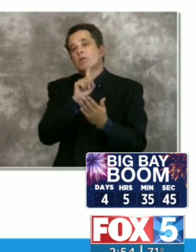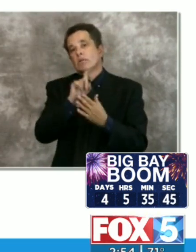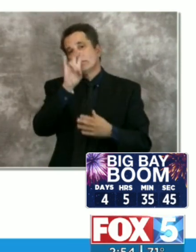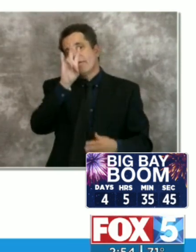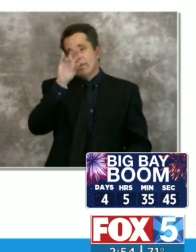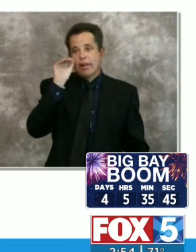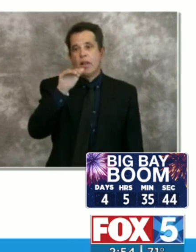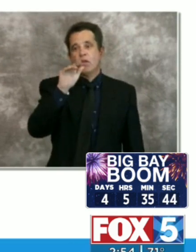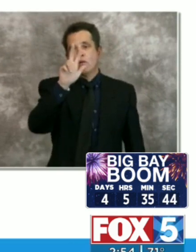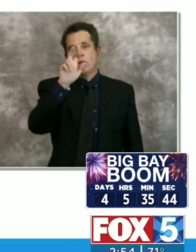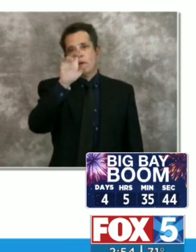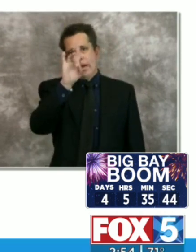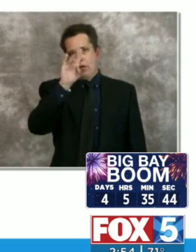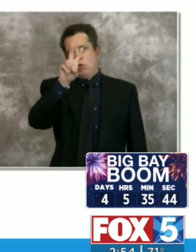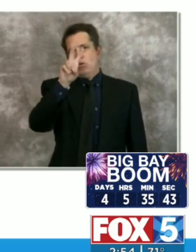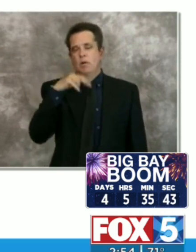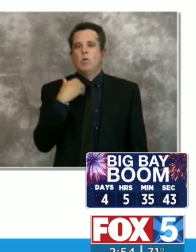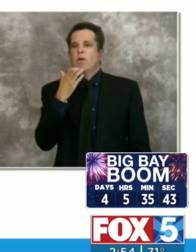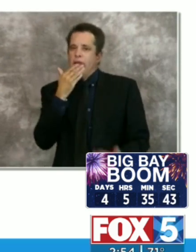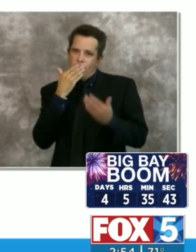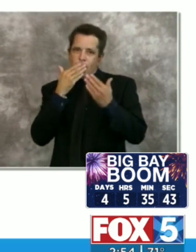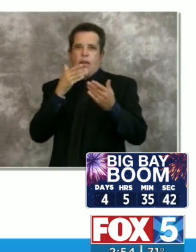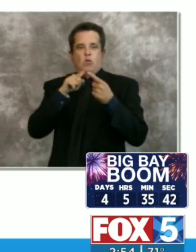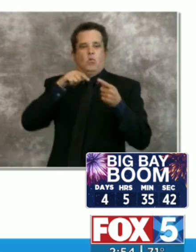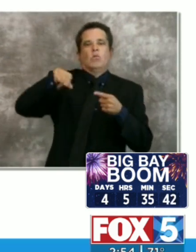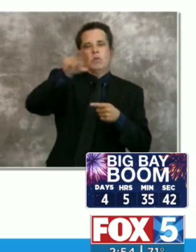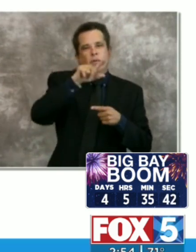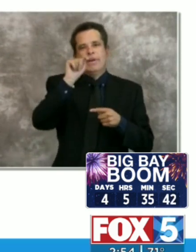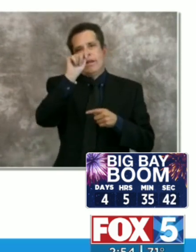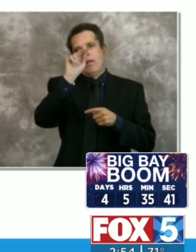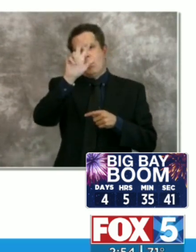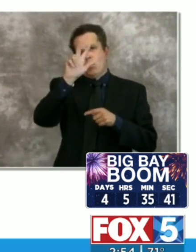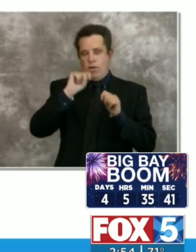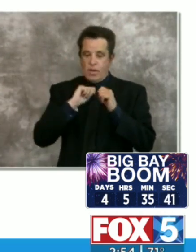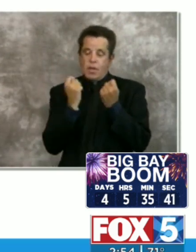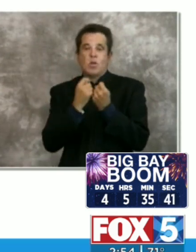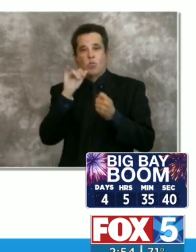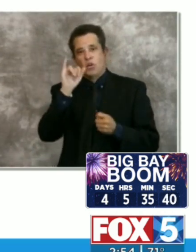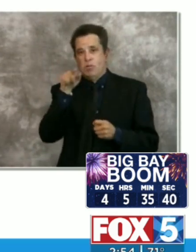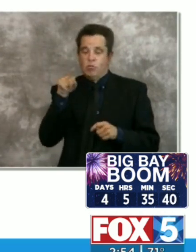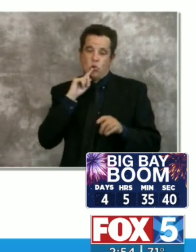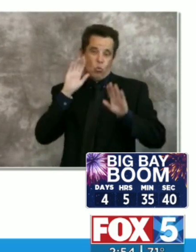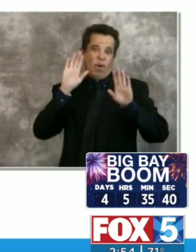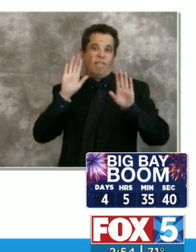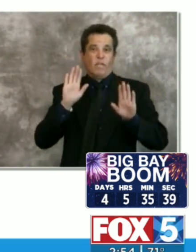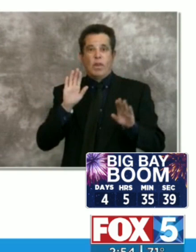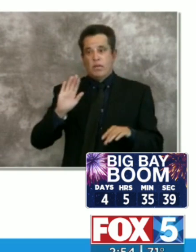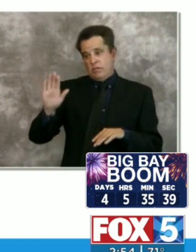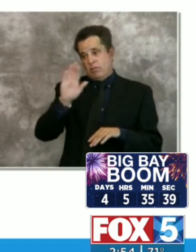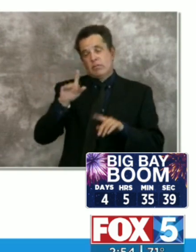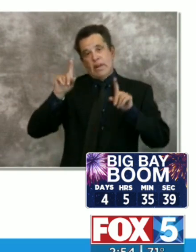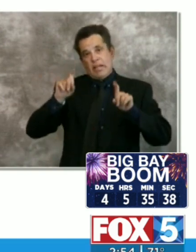WE'RE REPORTING 3 7,000. 380 TO CAT. THE HOUR WE'VE BEEN CONDUCTED IN THE LAST 24 HOURS. I WANT TO TAKE A MINUTE